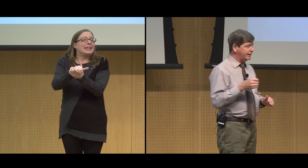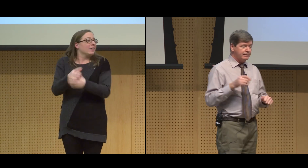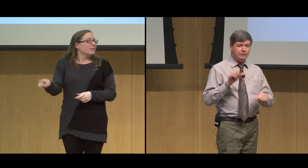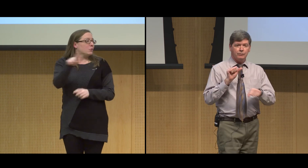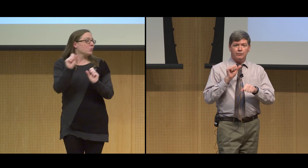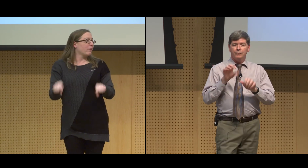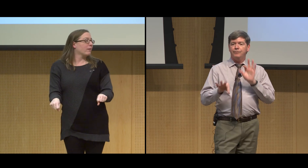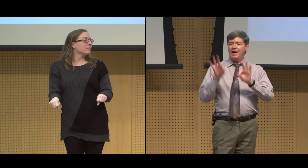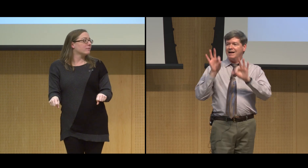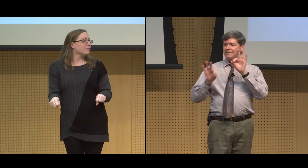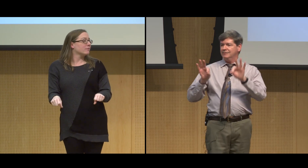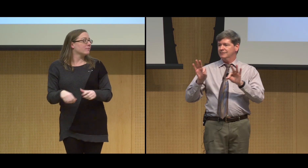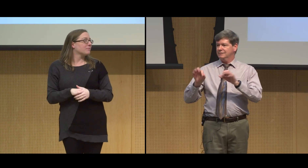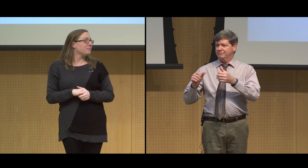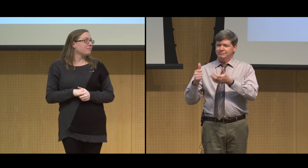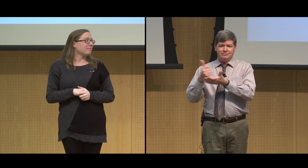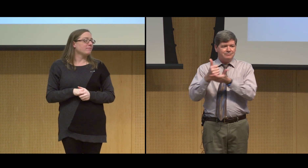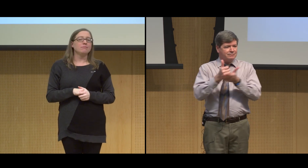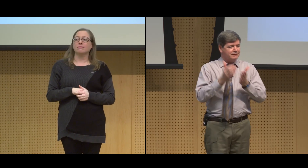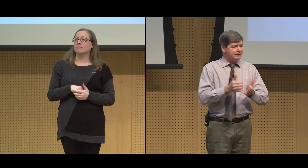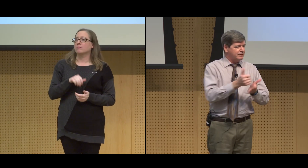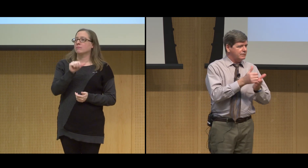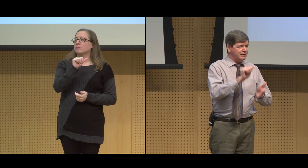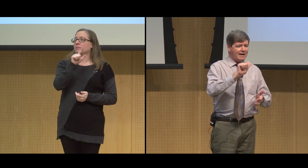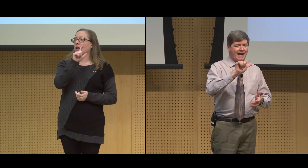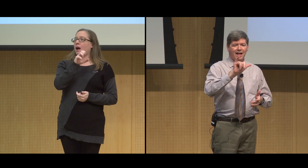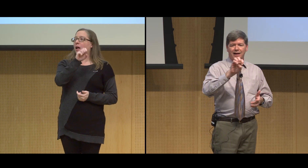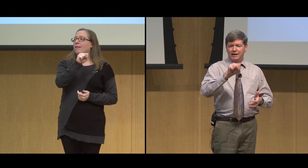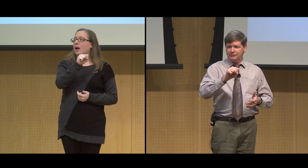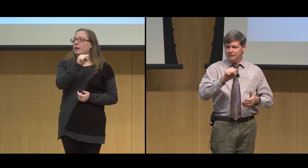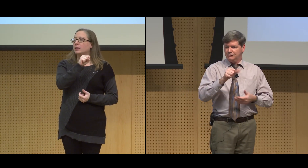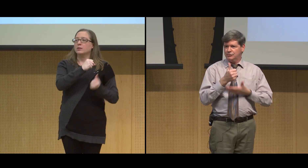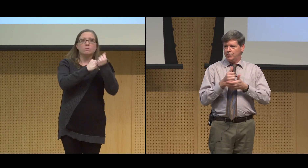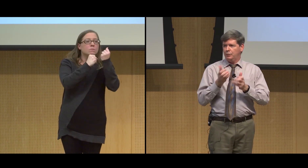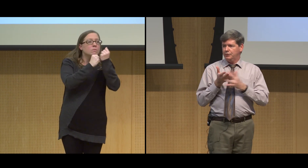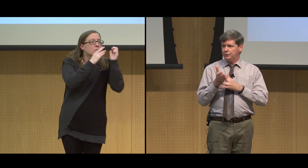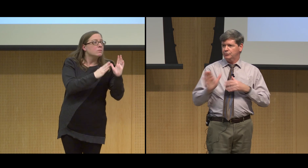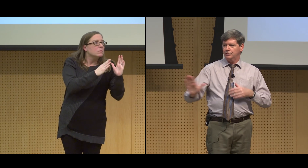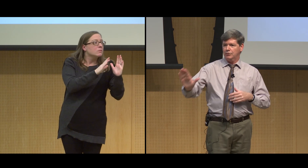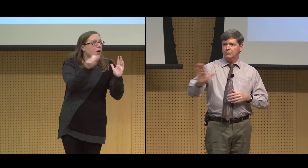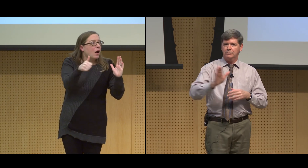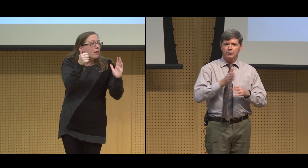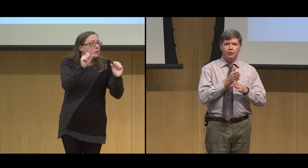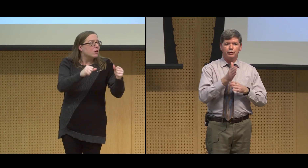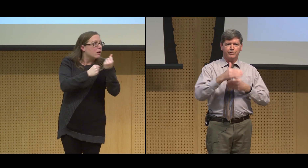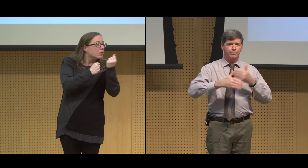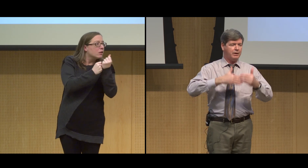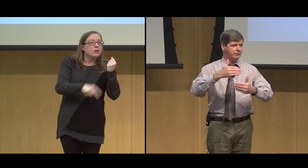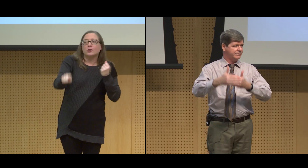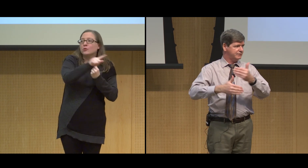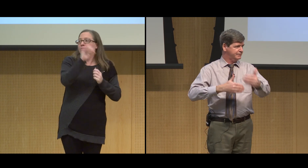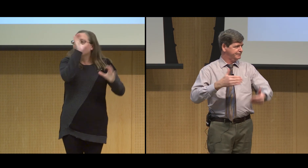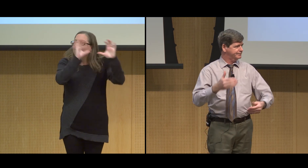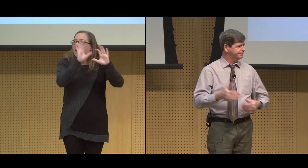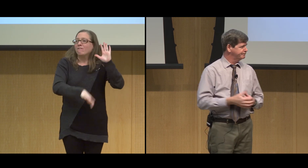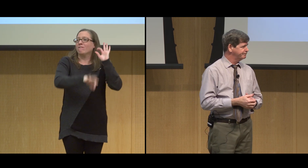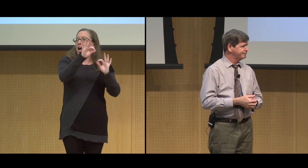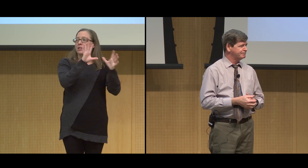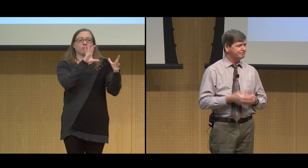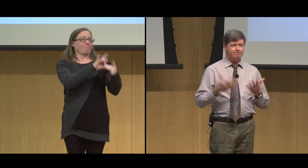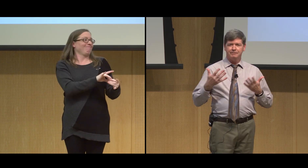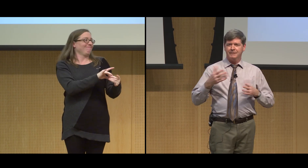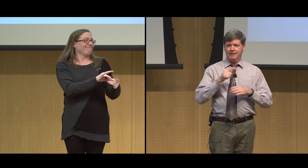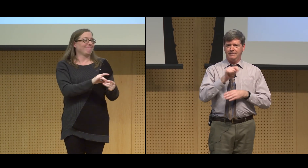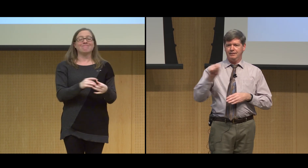and find allies to help you through your career progress.